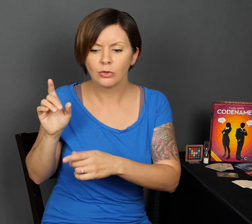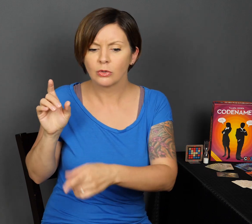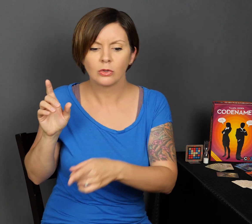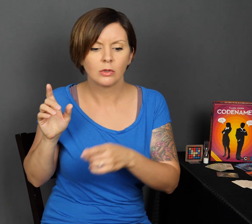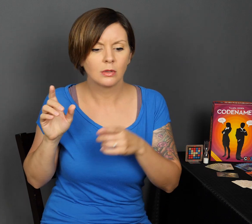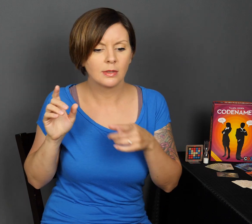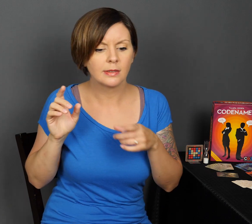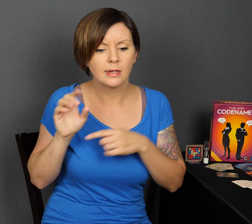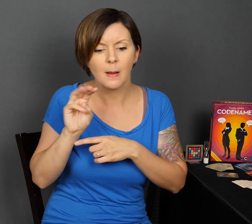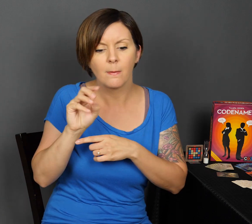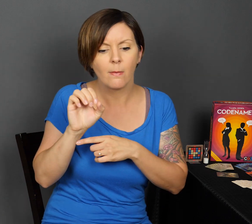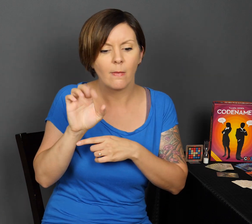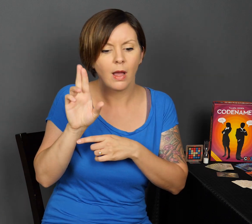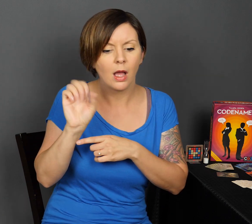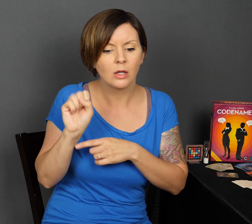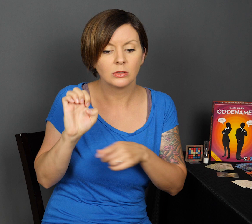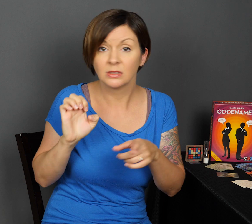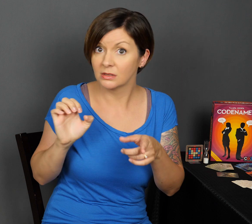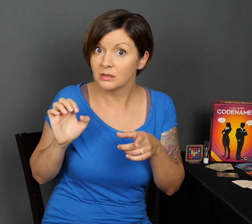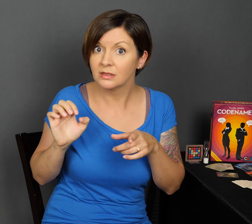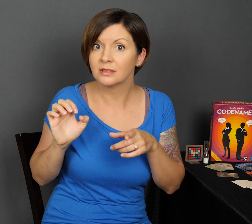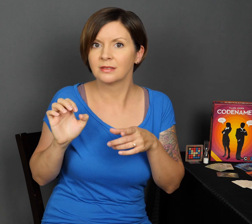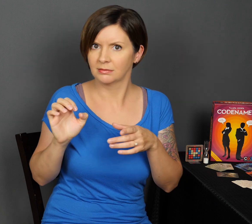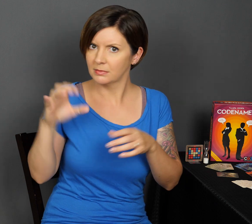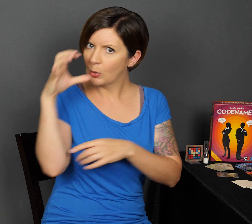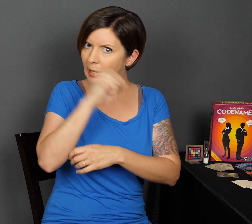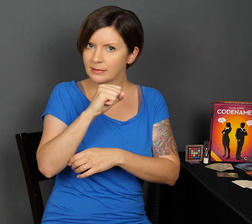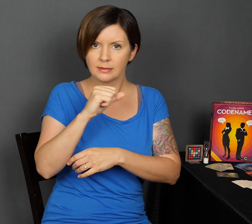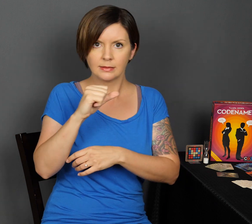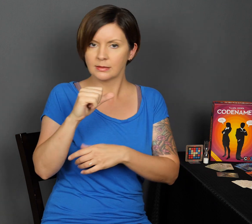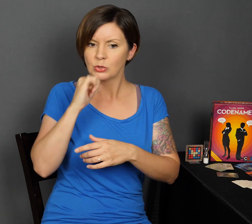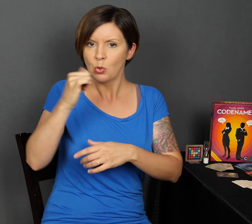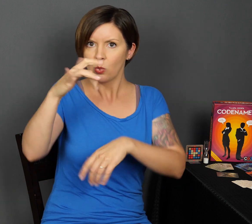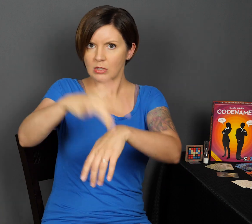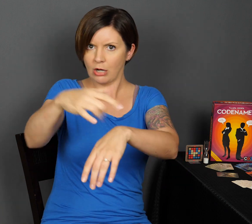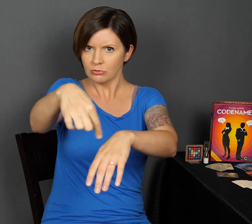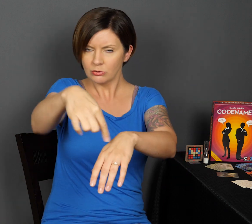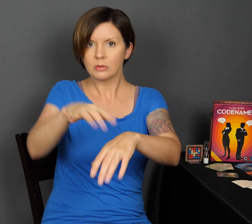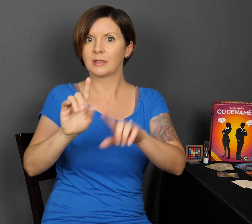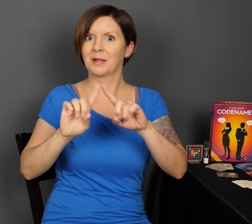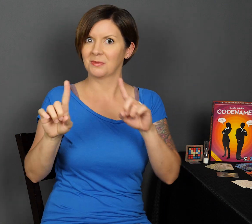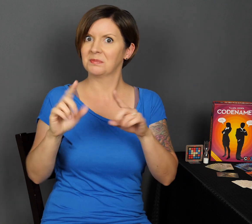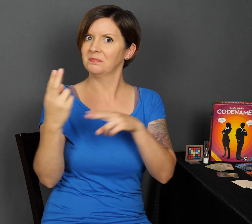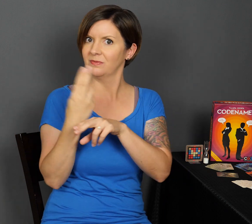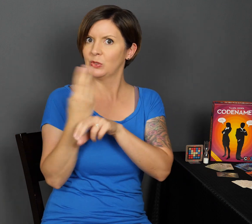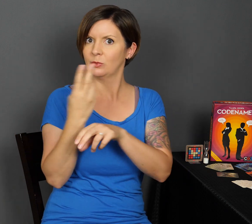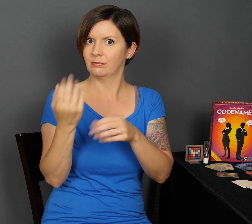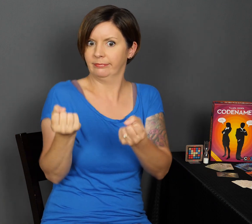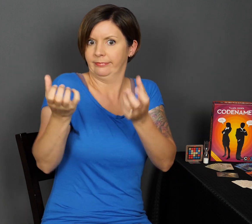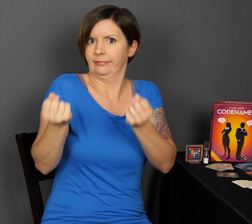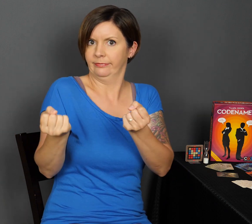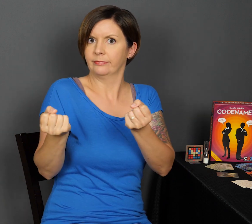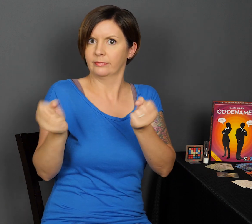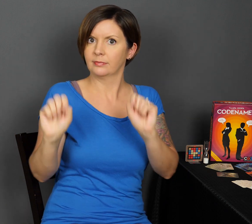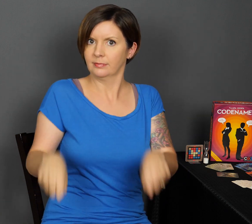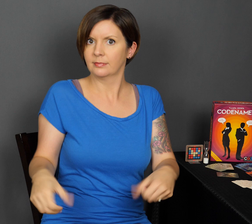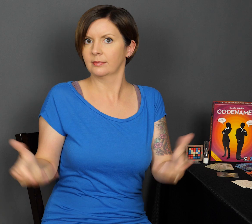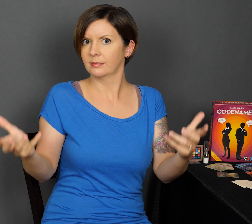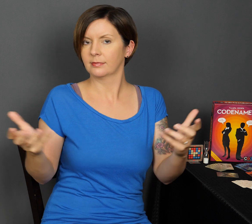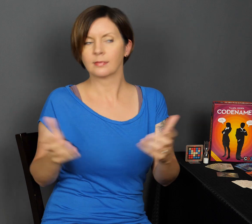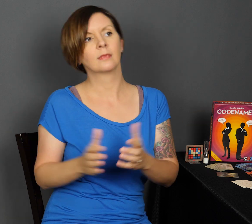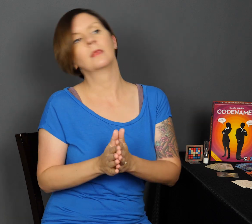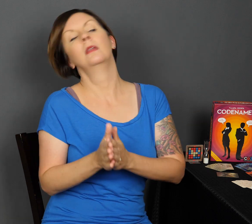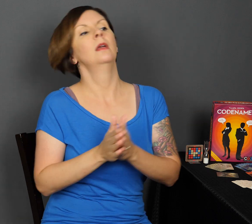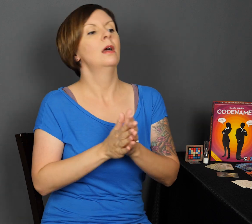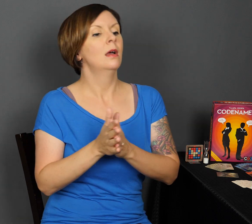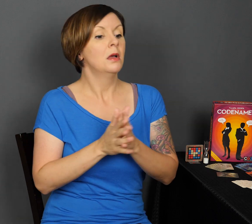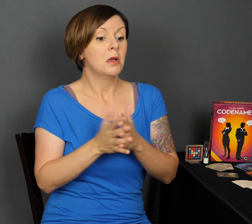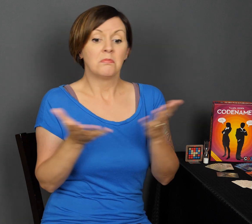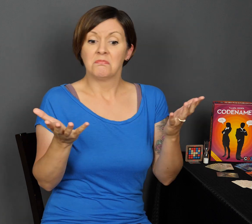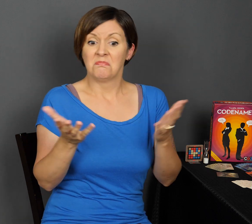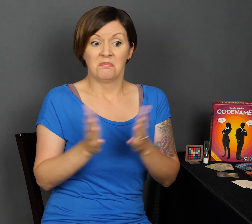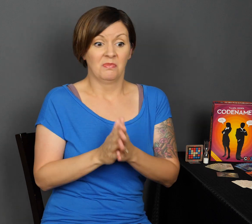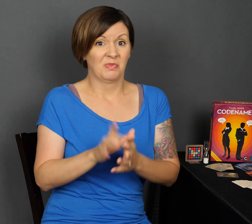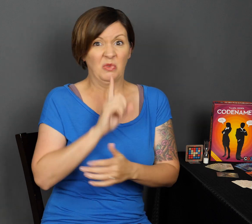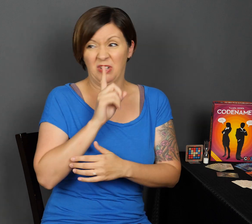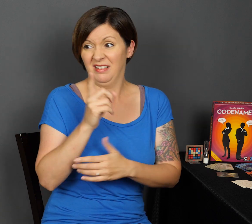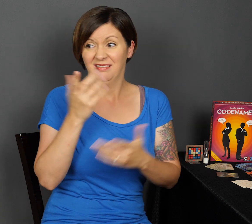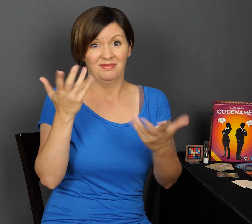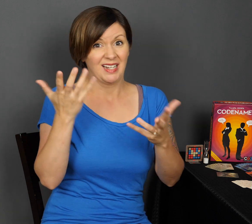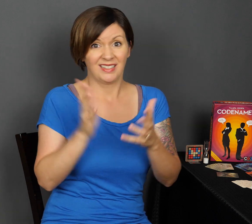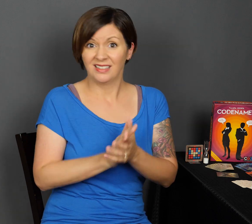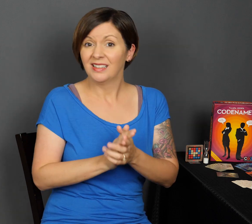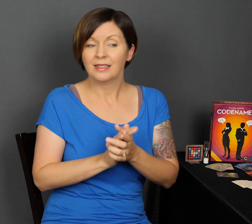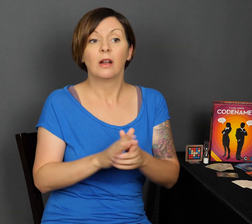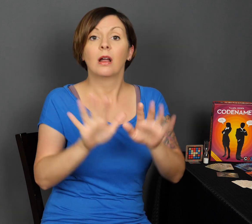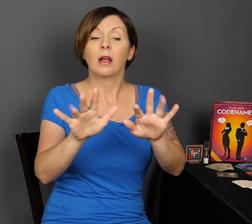bird um, mouse... so by guessing, you don't touch the board... you actually use sign language.